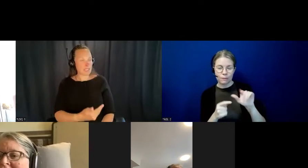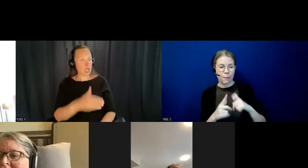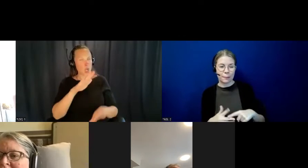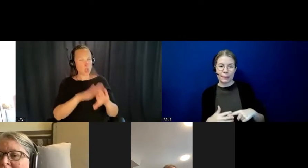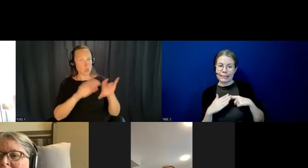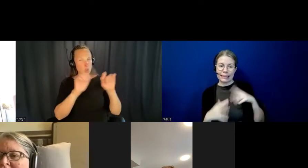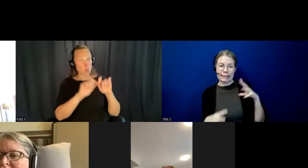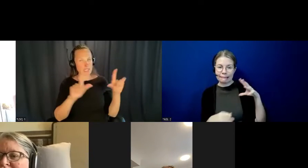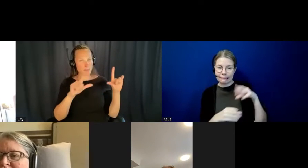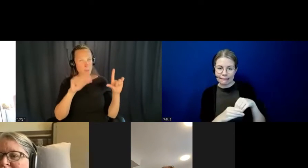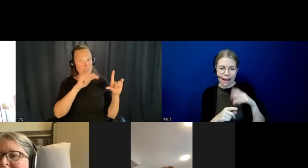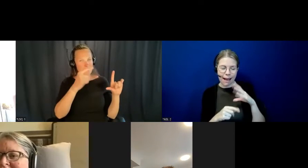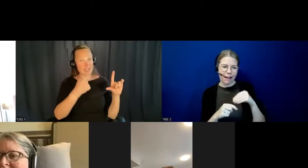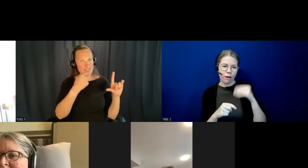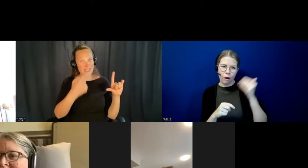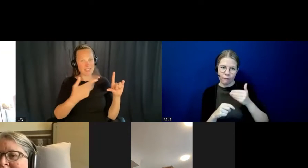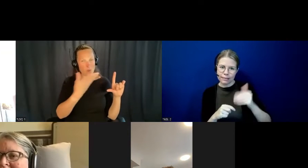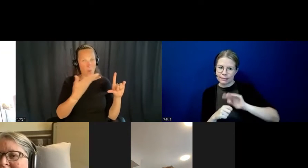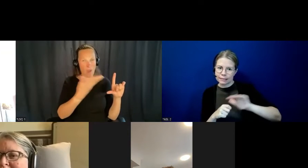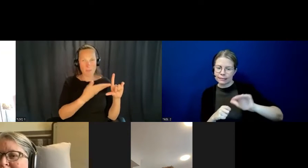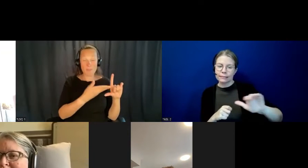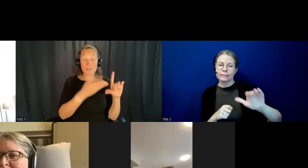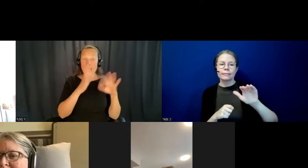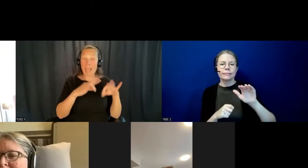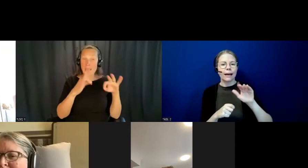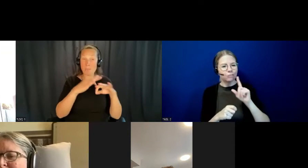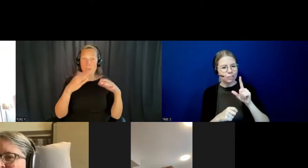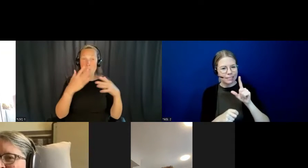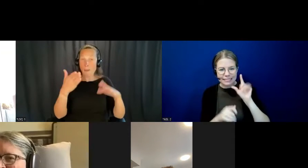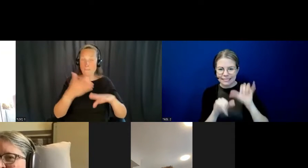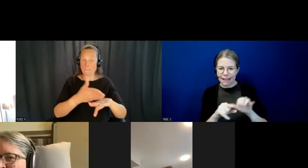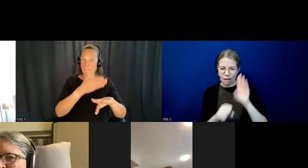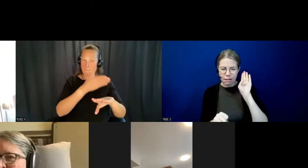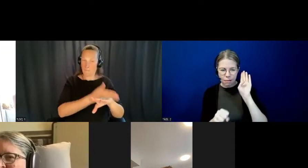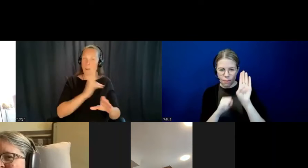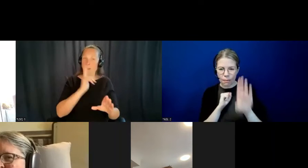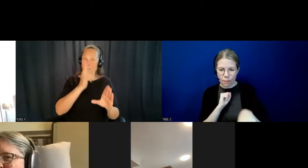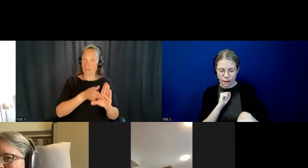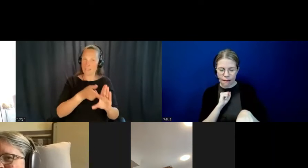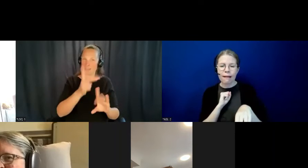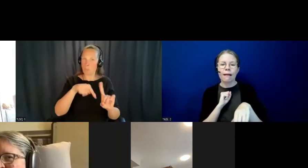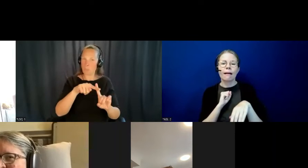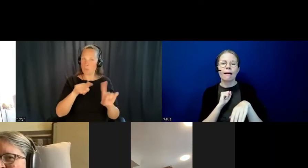GREG, I WANT TO MAKE SURE THAT I INCLUDE YOU. MOST OF THE QUESTIONS ARE COMING IN FOR YOU